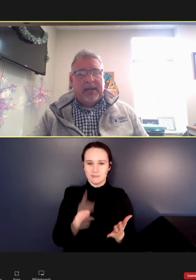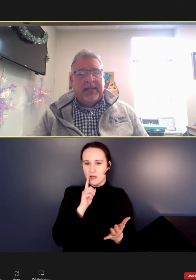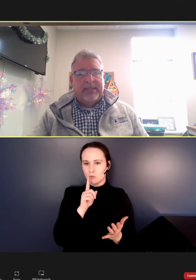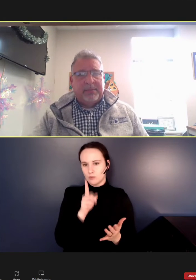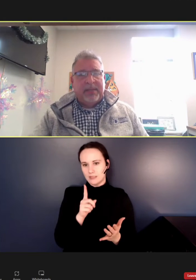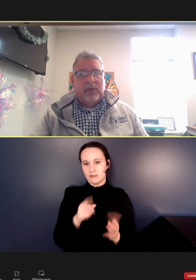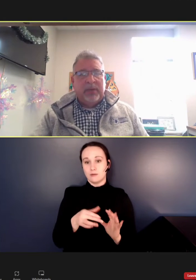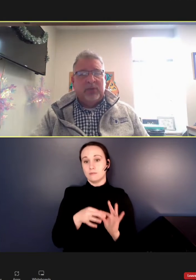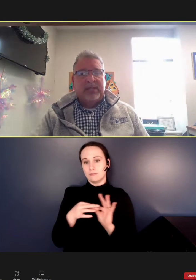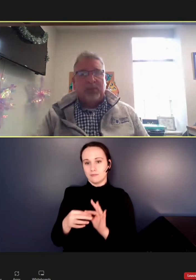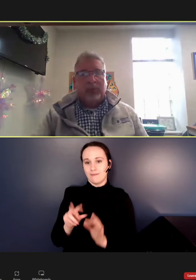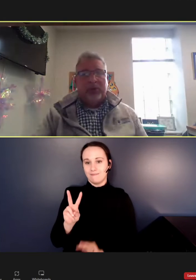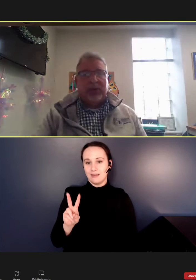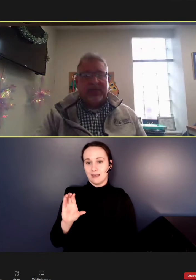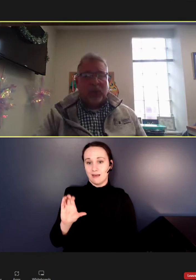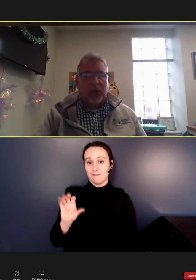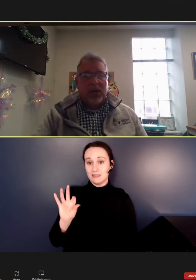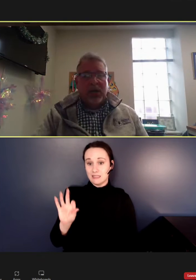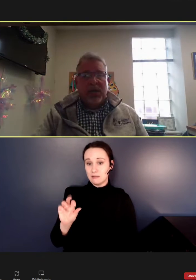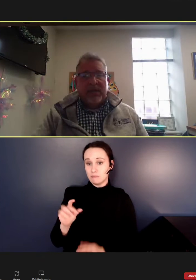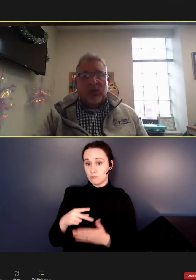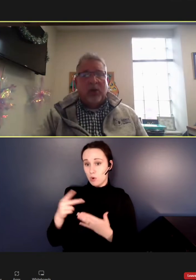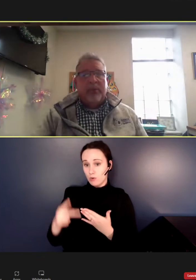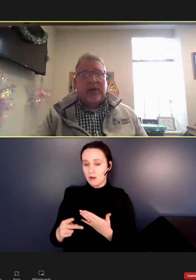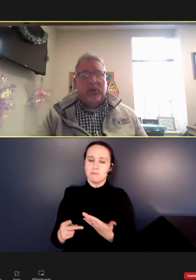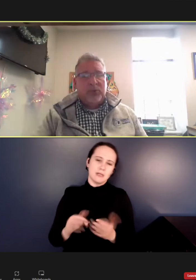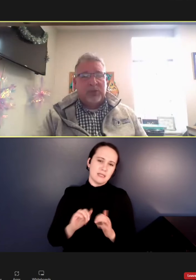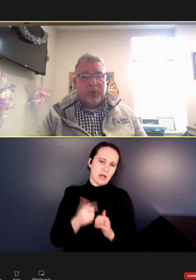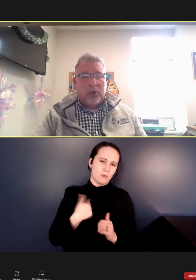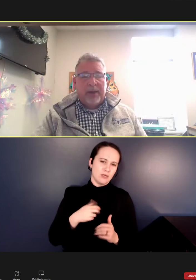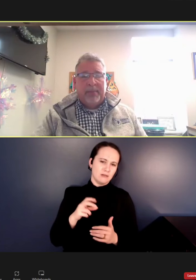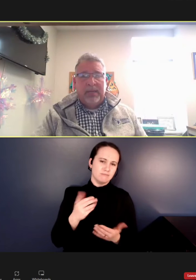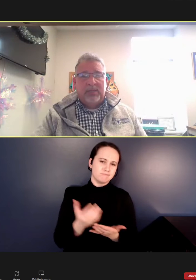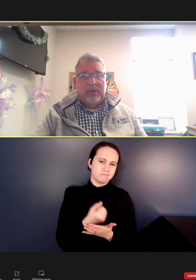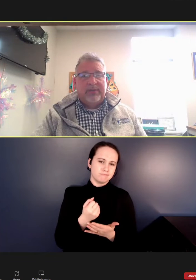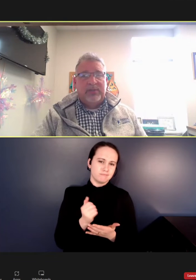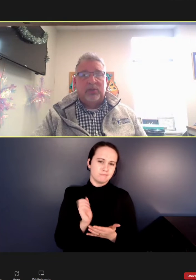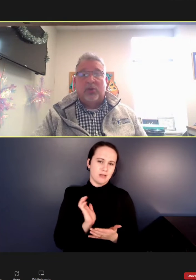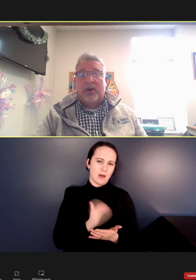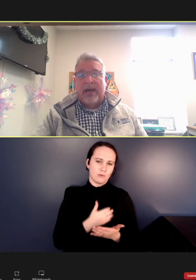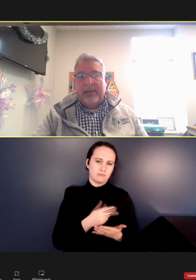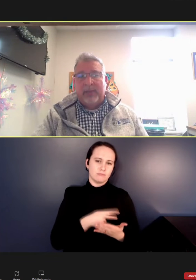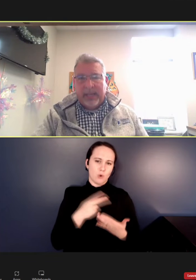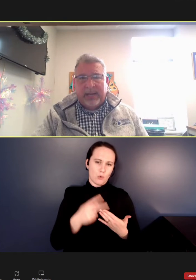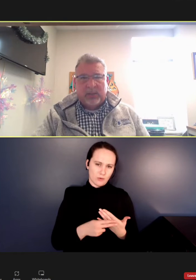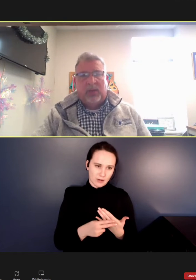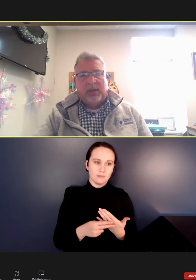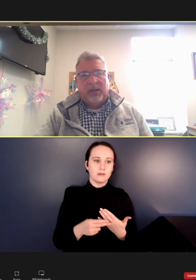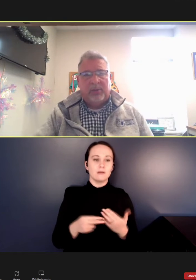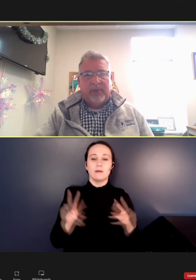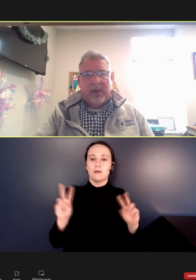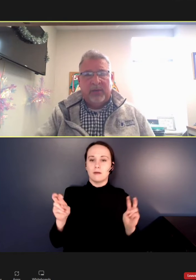but it is something that we use these mobile units for is our Homebound Hoosiers program. So, individuals that are not able to get out to a healthcare provider,